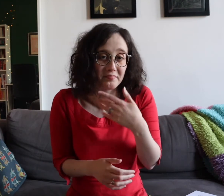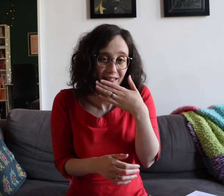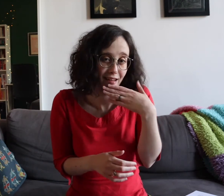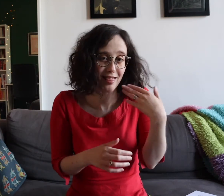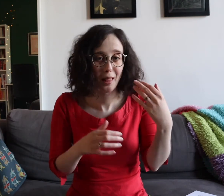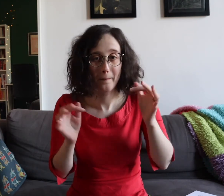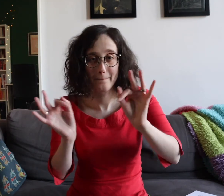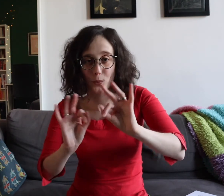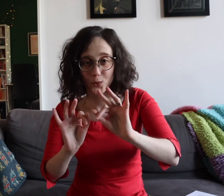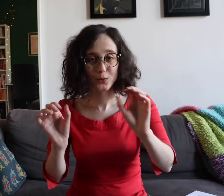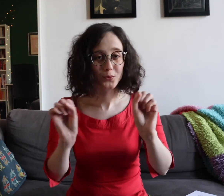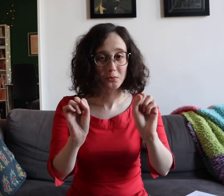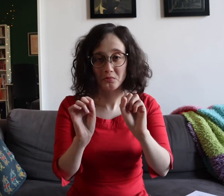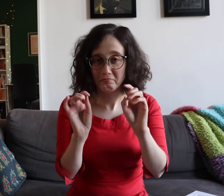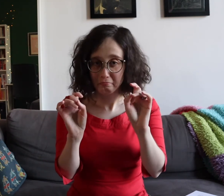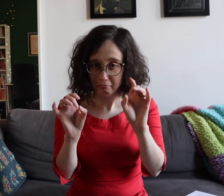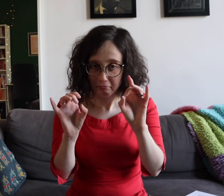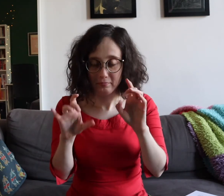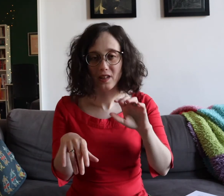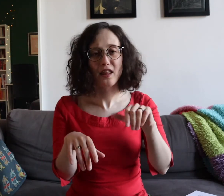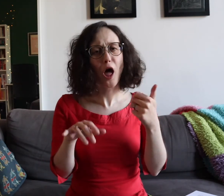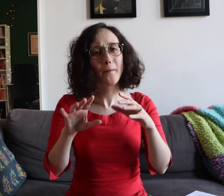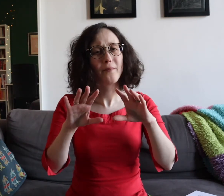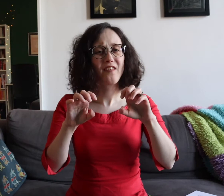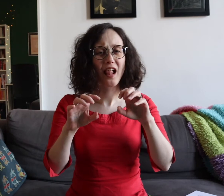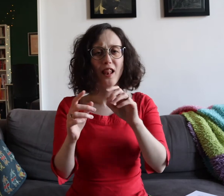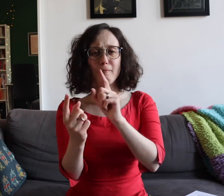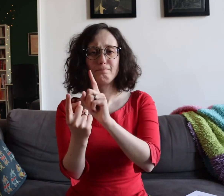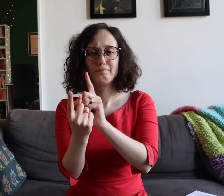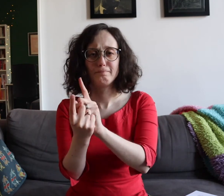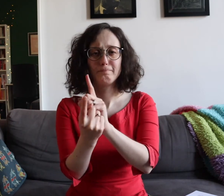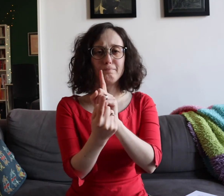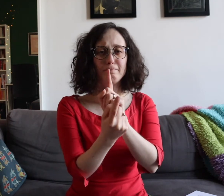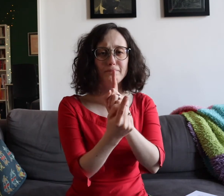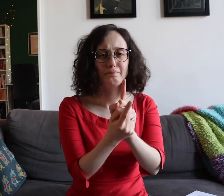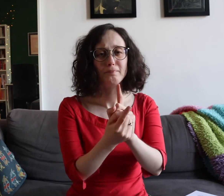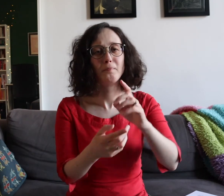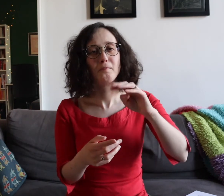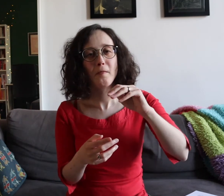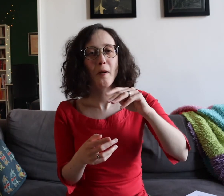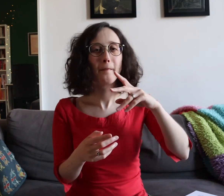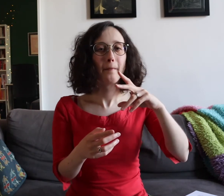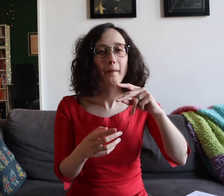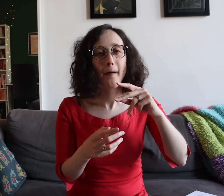I don't have any siblings. So, I had a lot of one-on-one contact with my mom and dad,